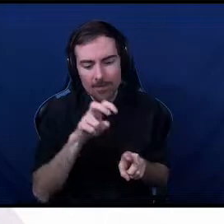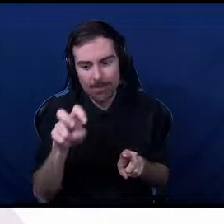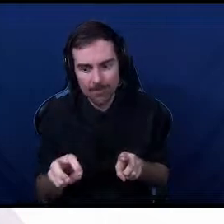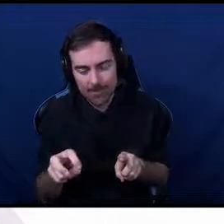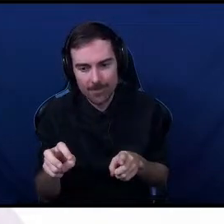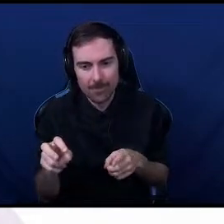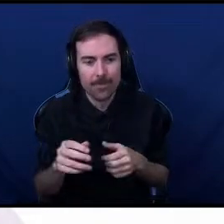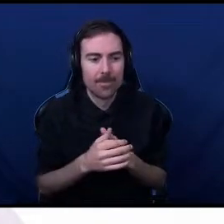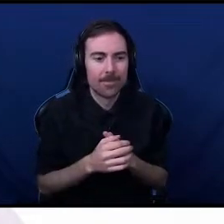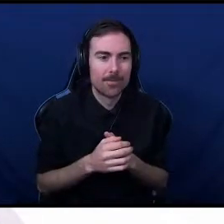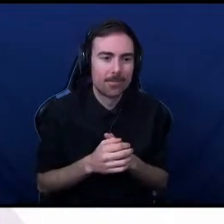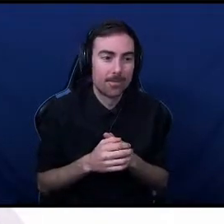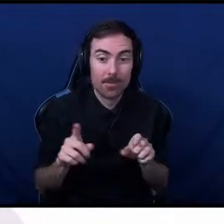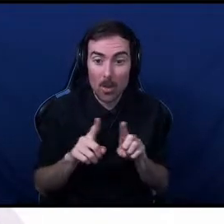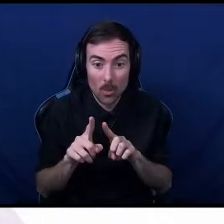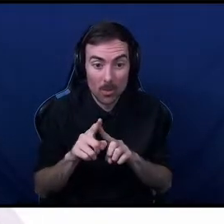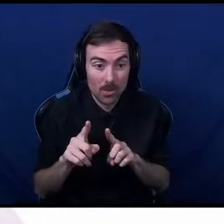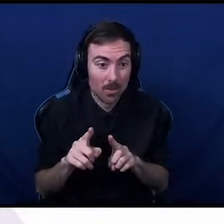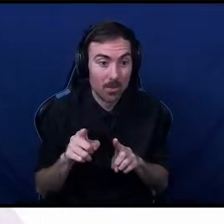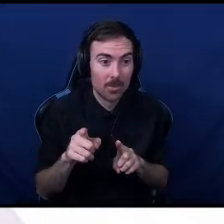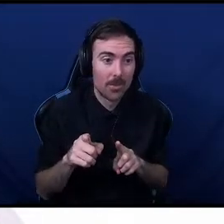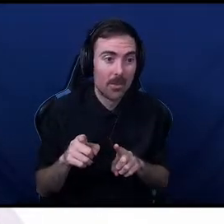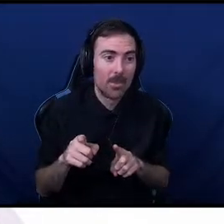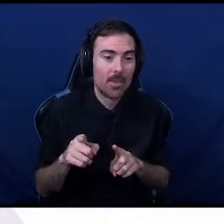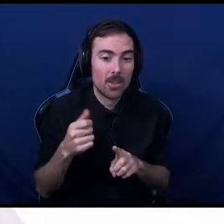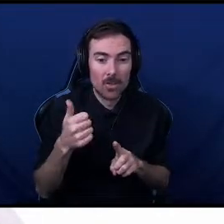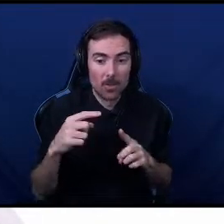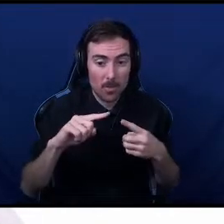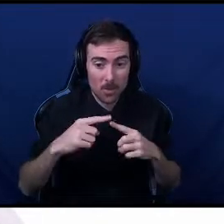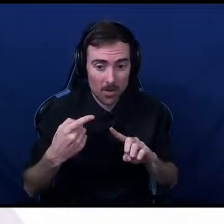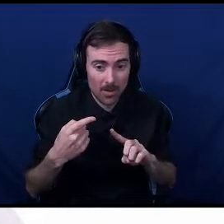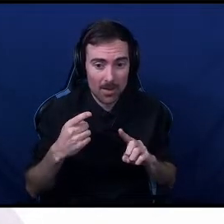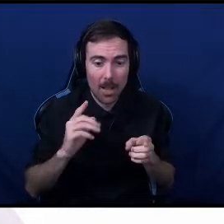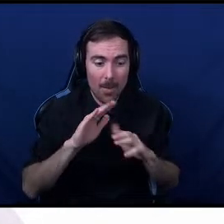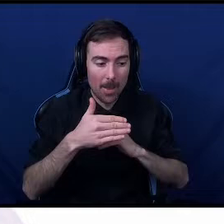today already is that the barriers and challenges of our